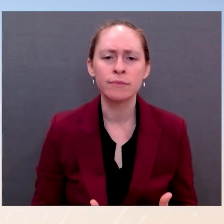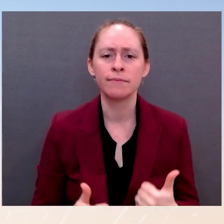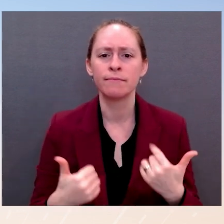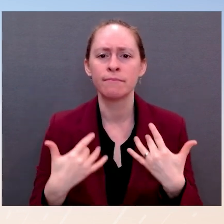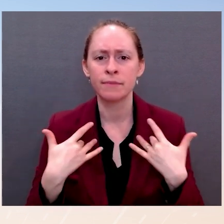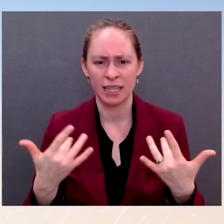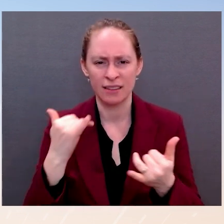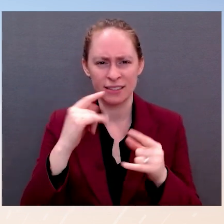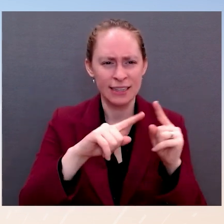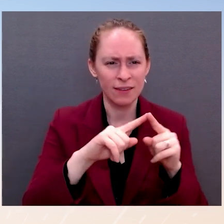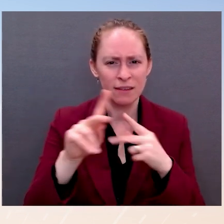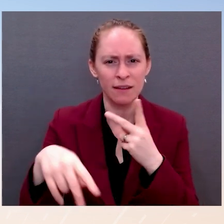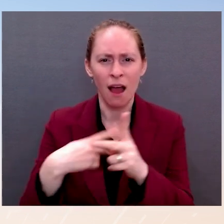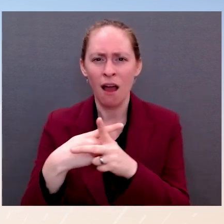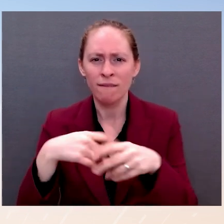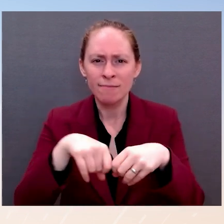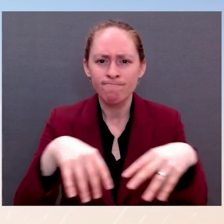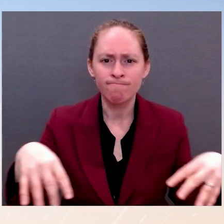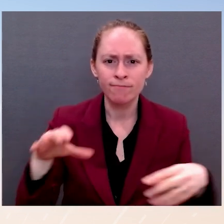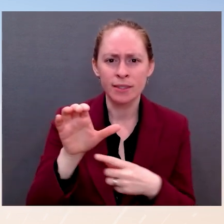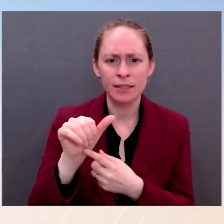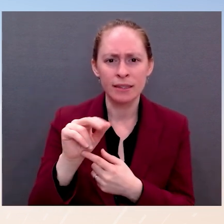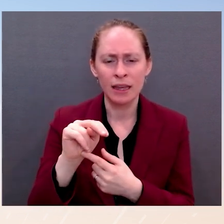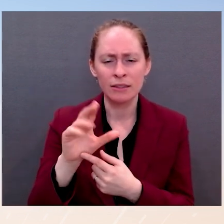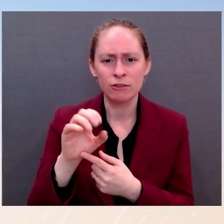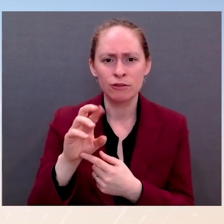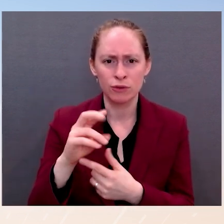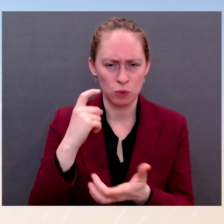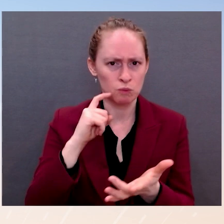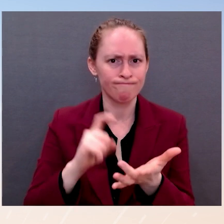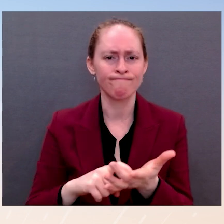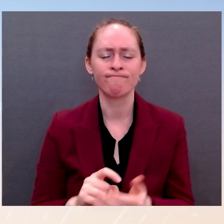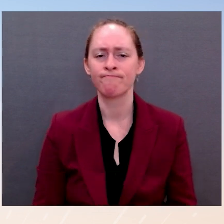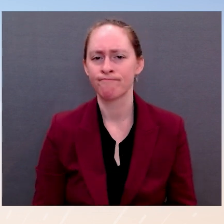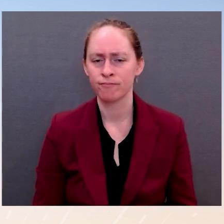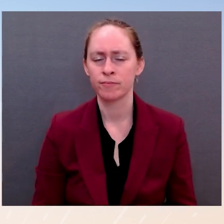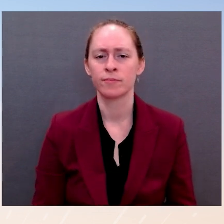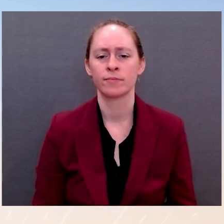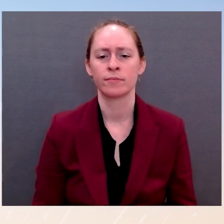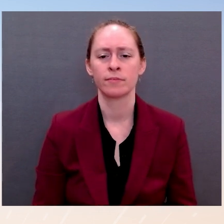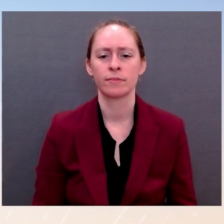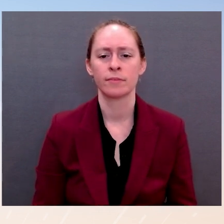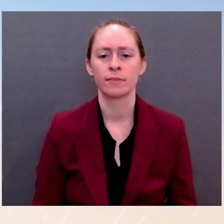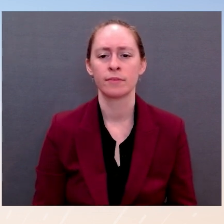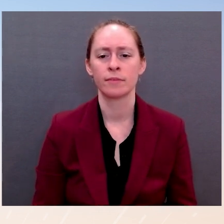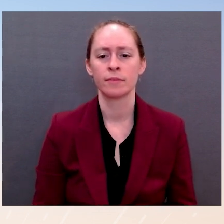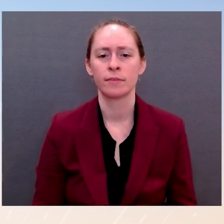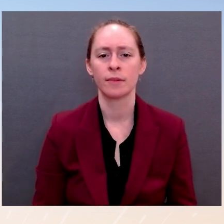that are associated with worse outcomes. The disparities in the stage of diagnosis